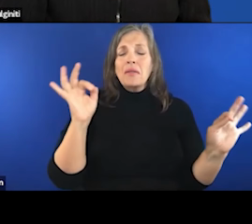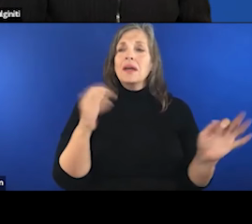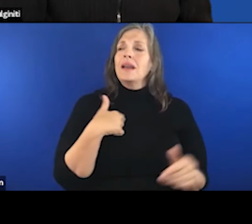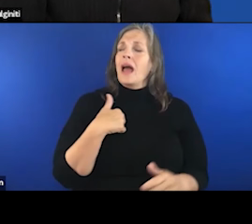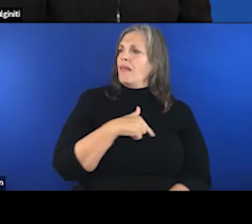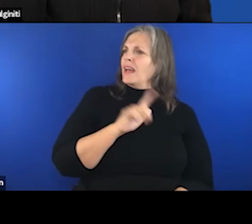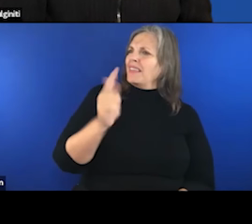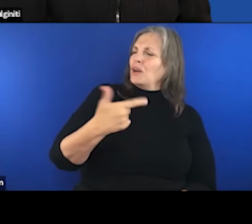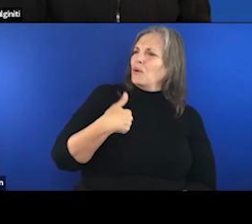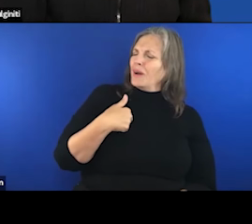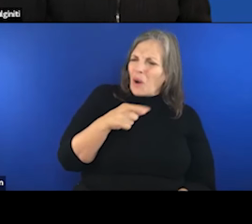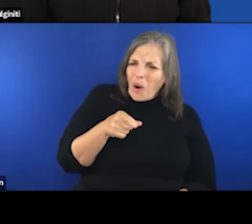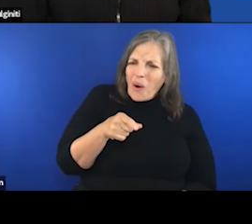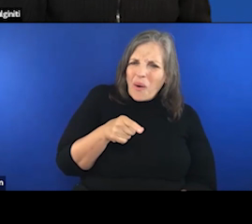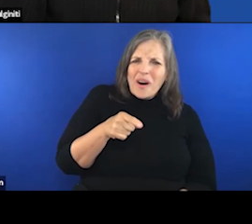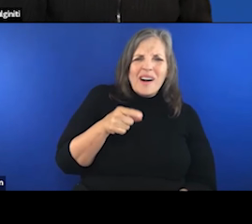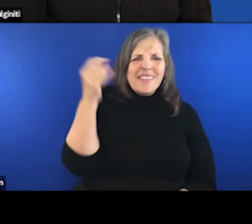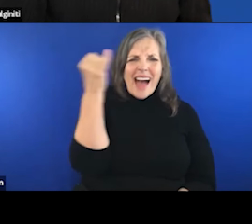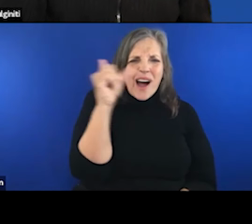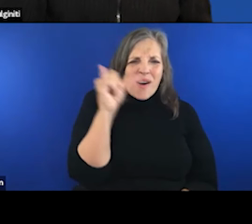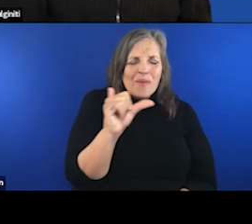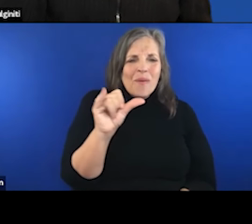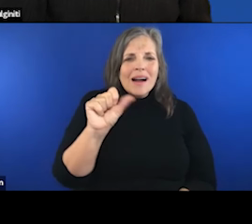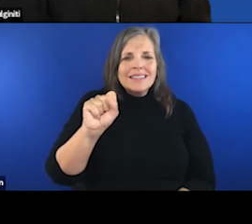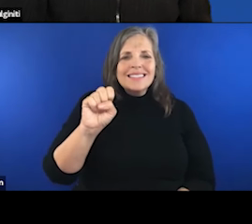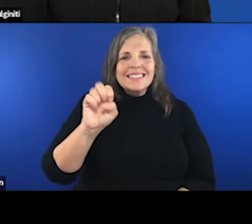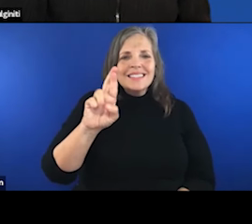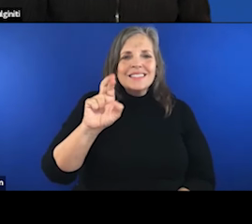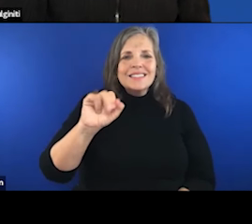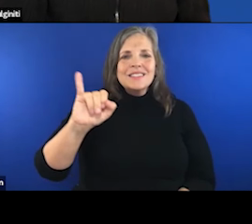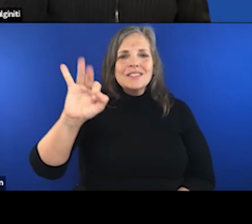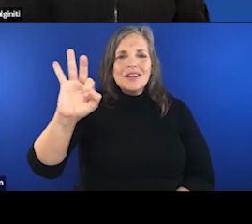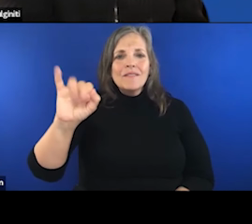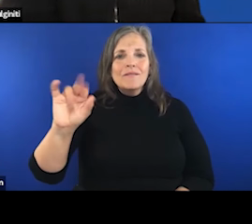background of course it's useless and now all the everybody's all you have to go way back upstream